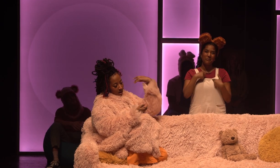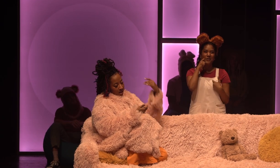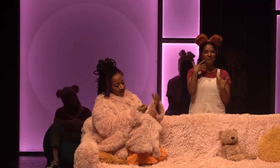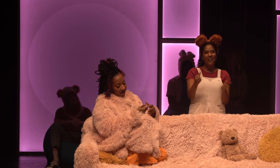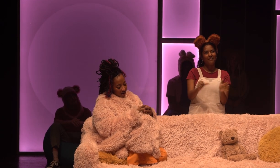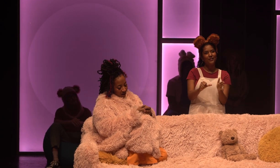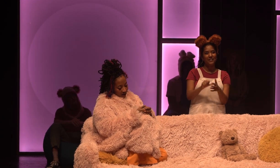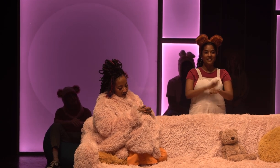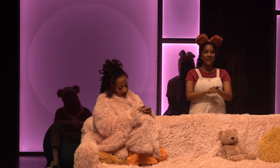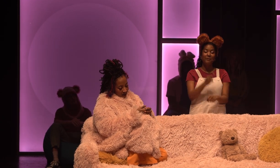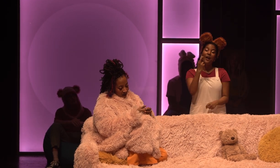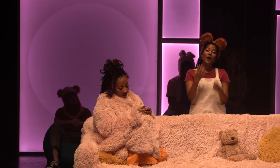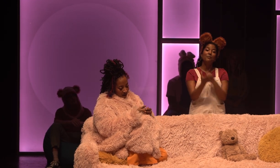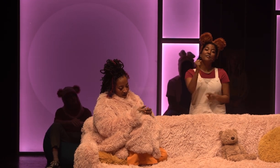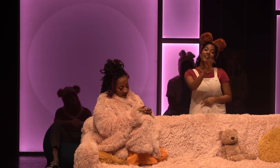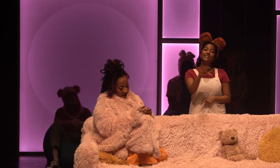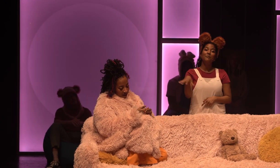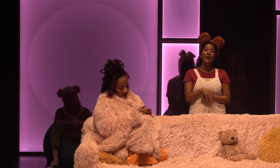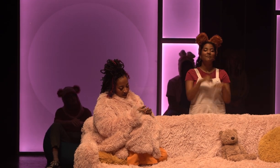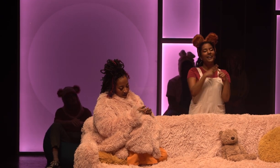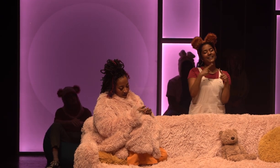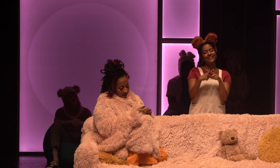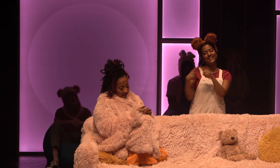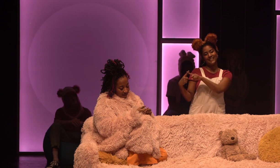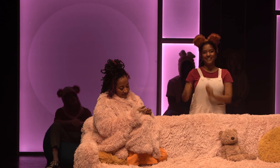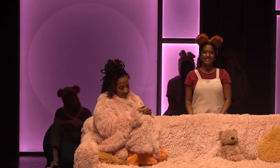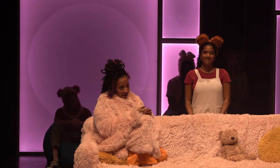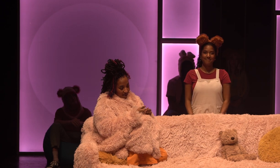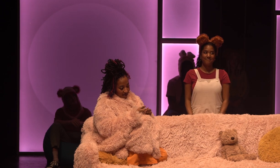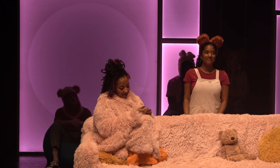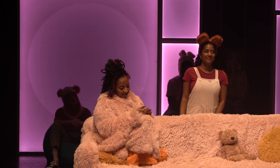but me and Jamal are having a tricky time, hope you can find somewhere, kiss kiss kiss.